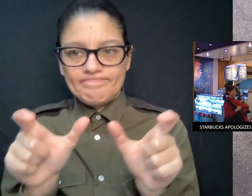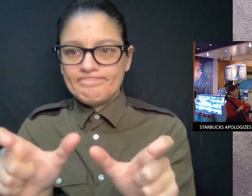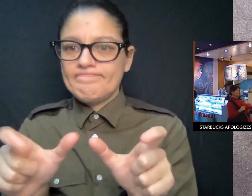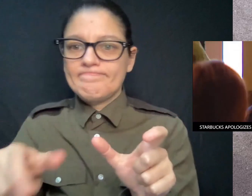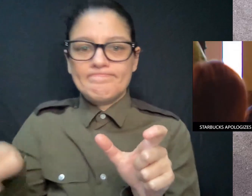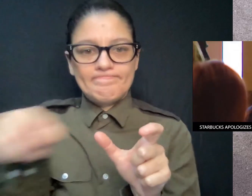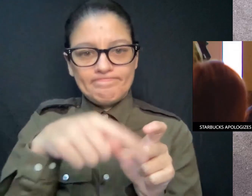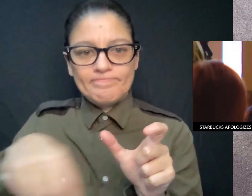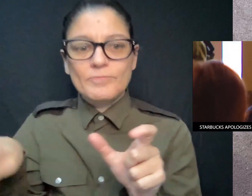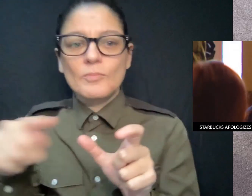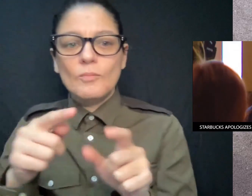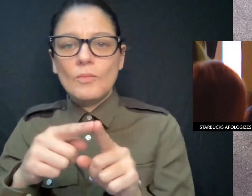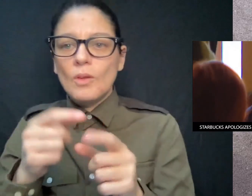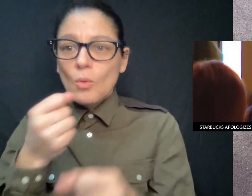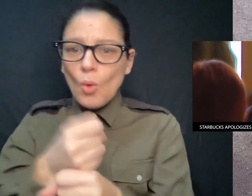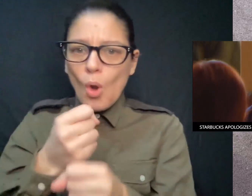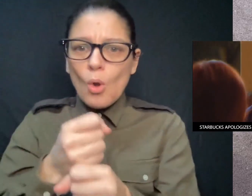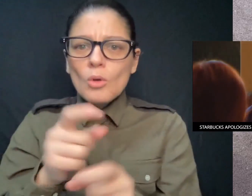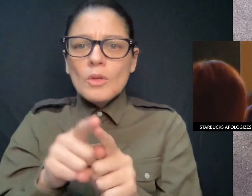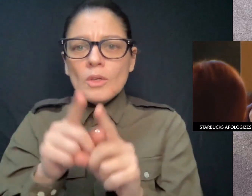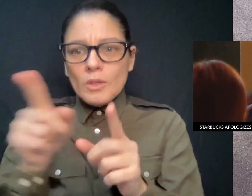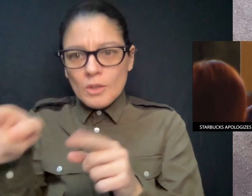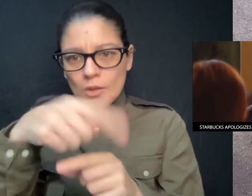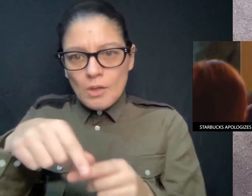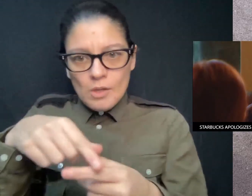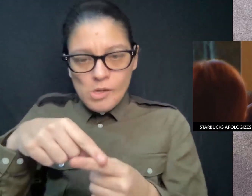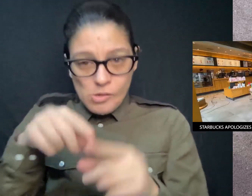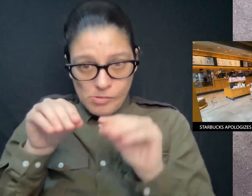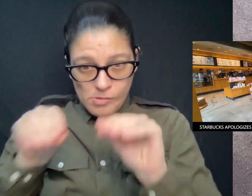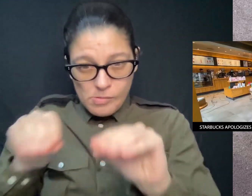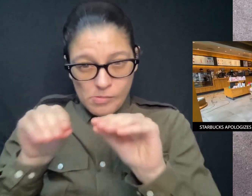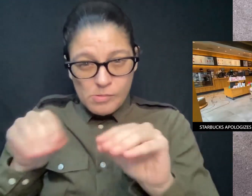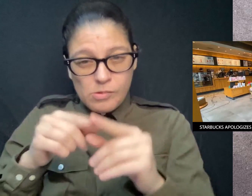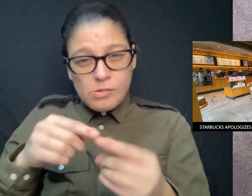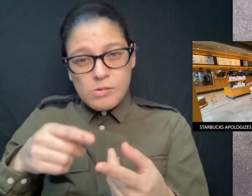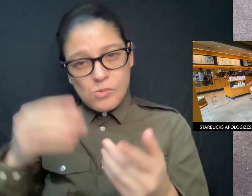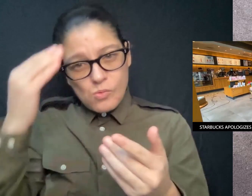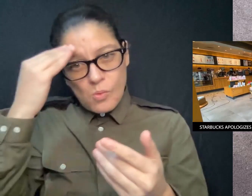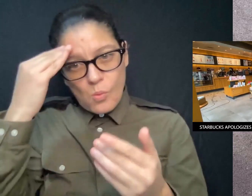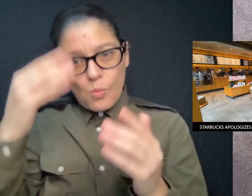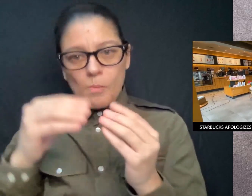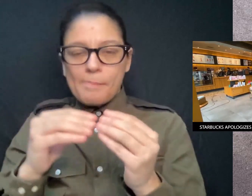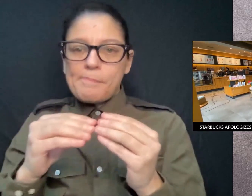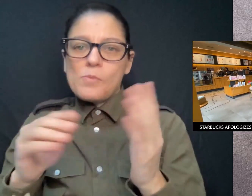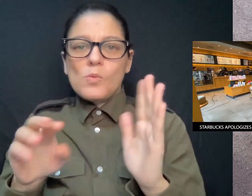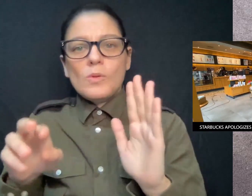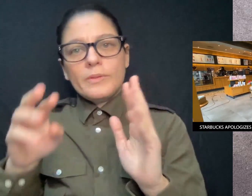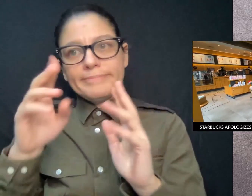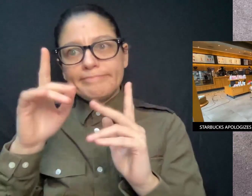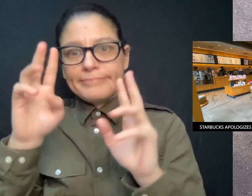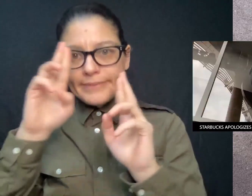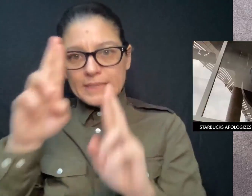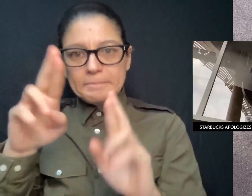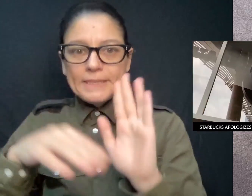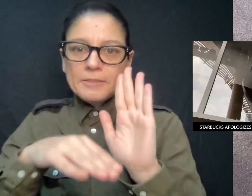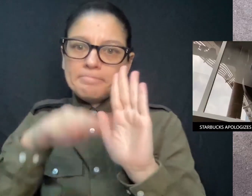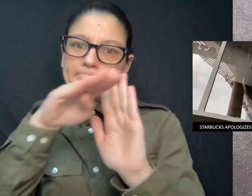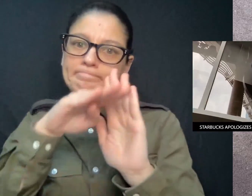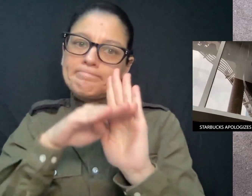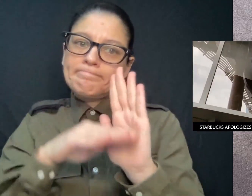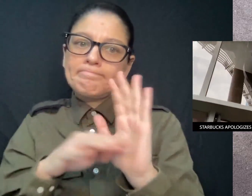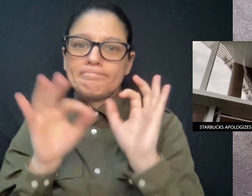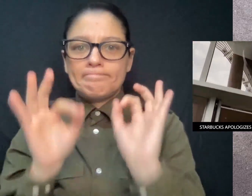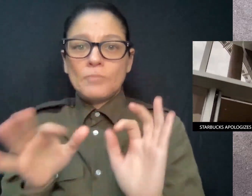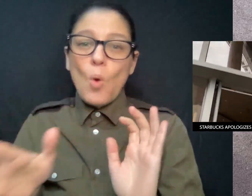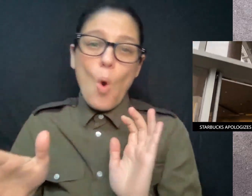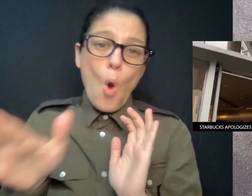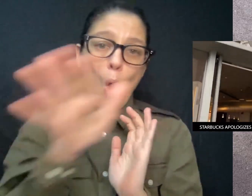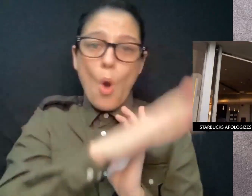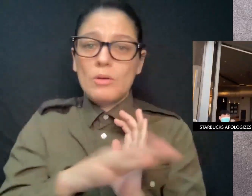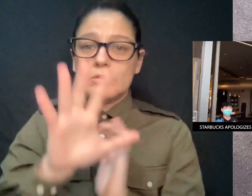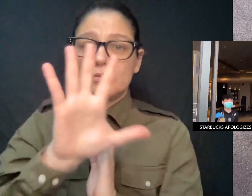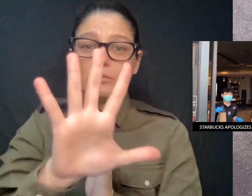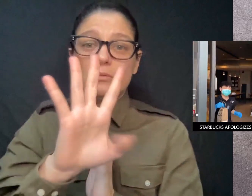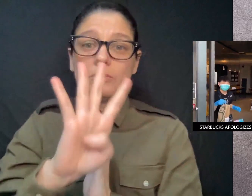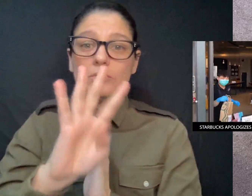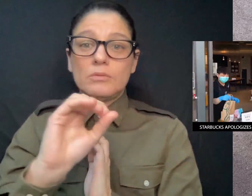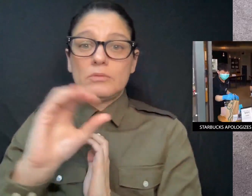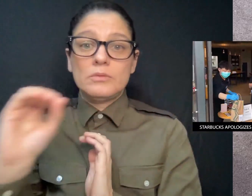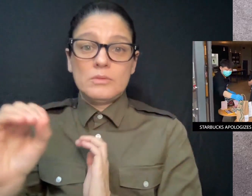says it will carry out inspections and staff training across all of its 5400 stores in China